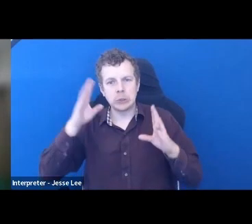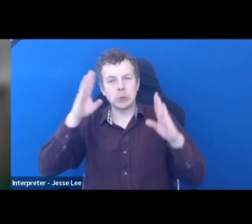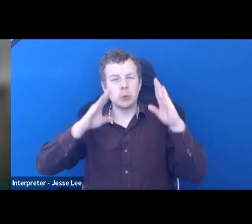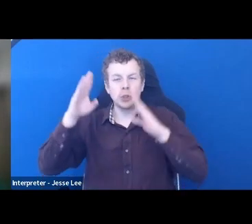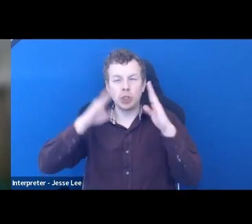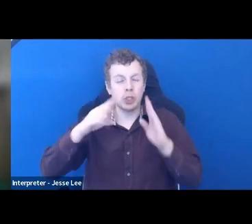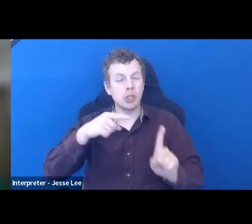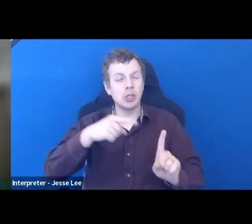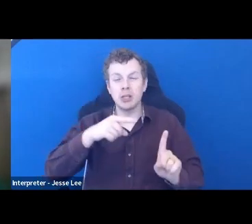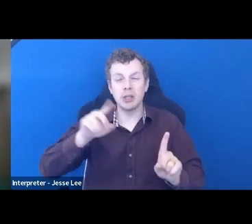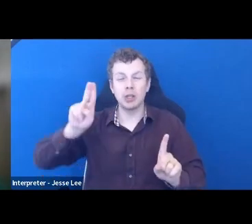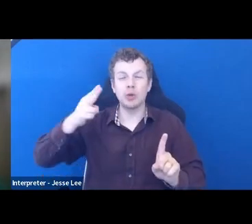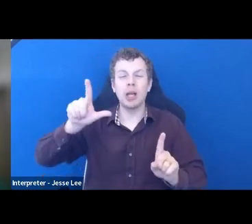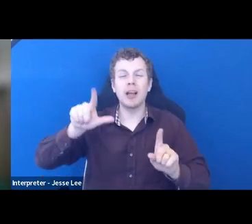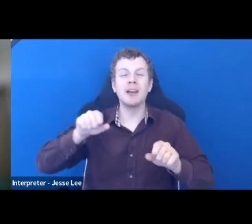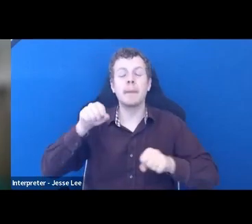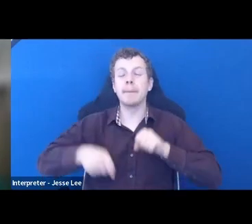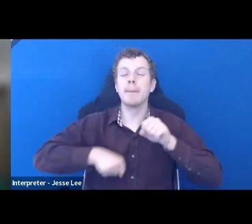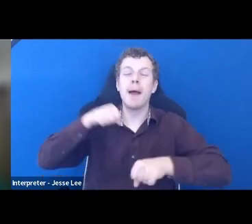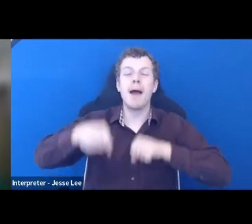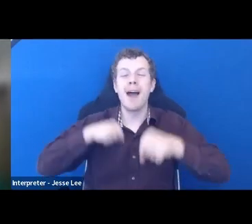when she's riding a bike and crossing a road.